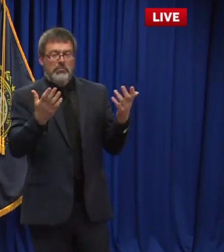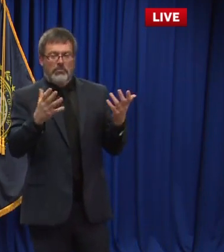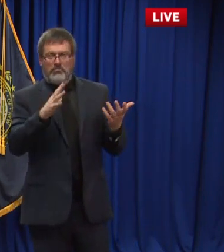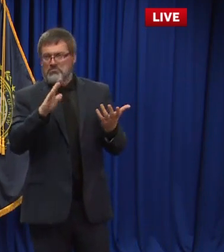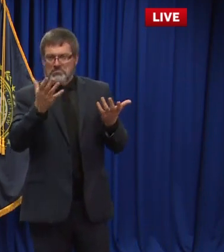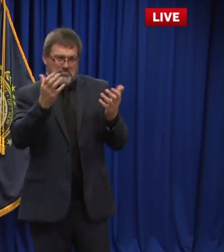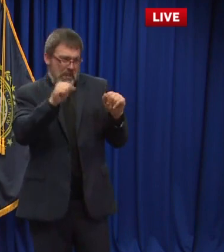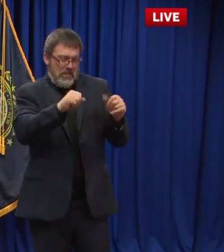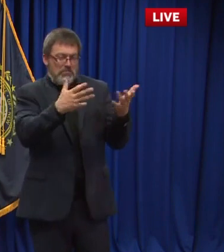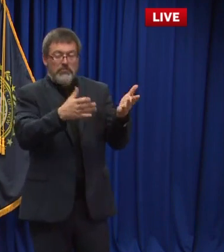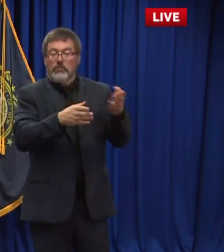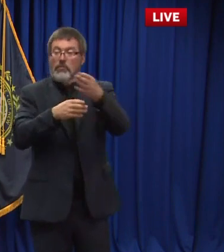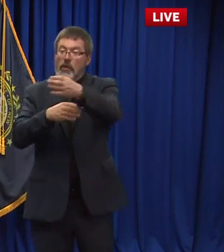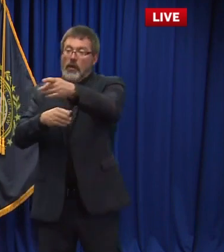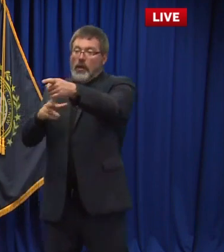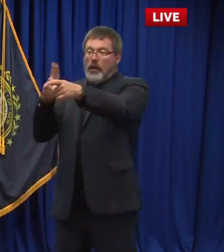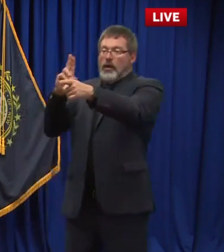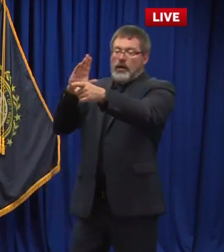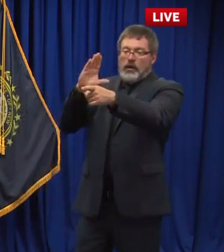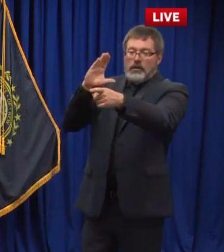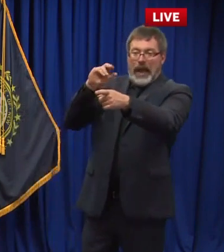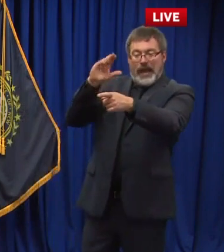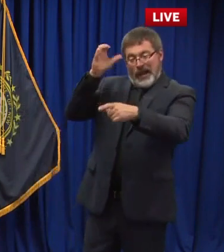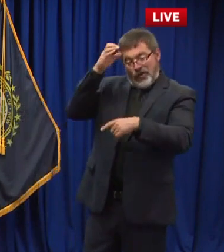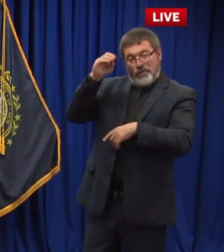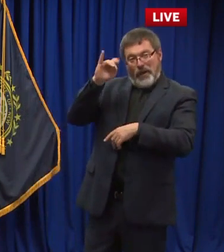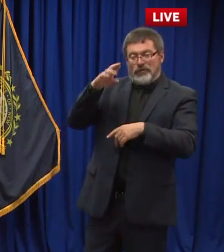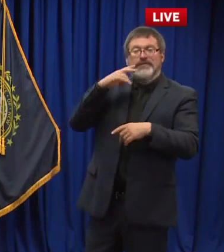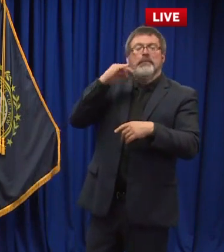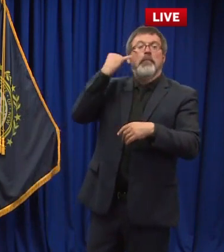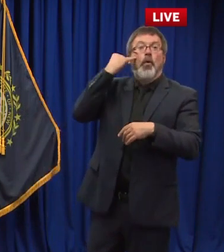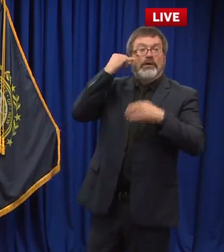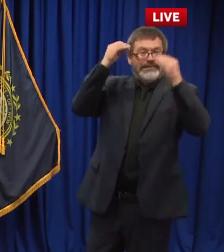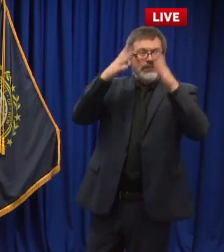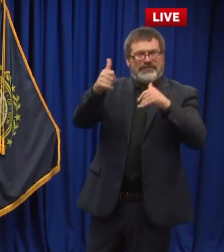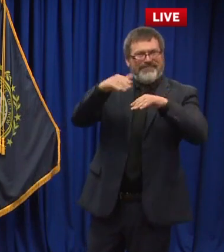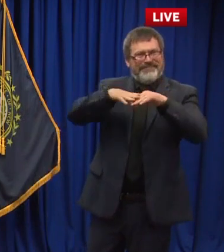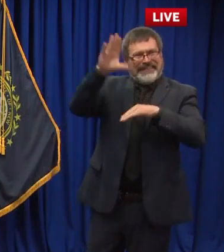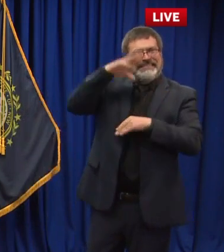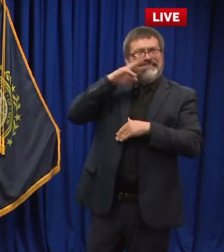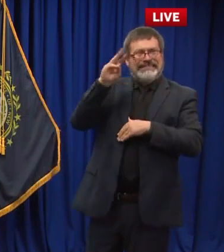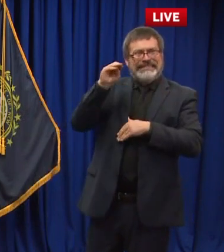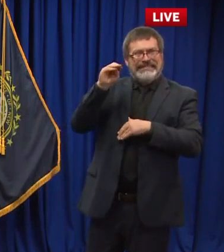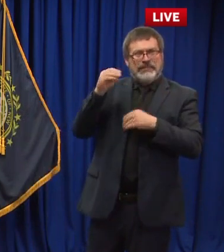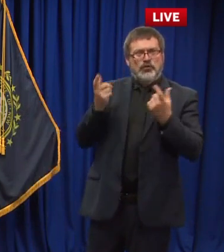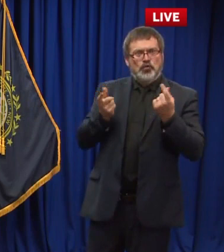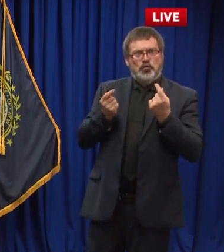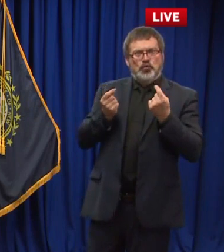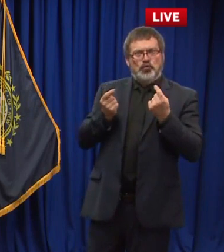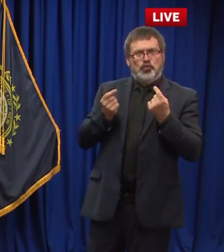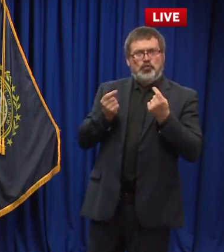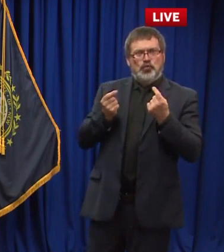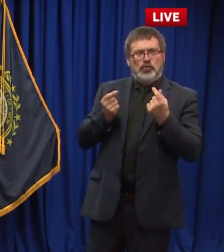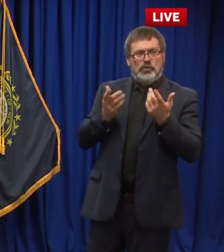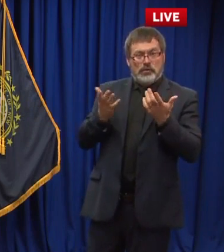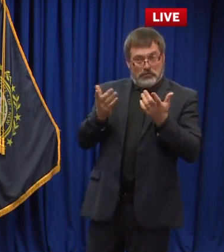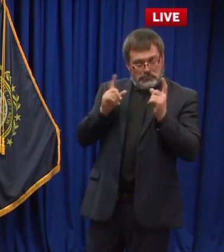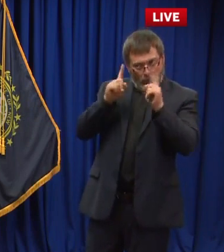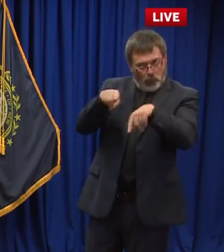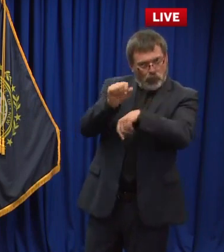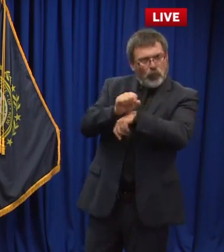WE HAVE THAT OTHERS ASK IF IT WOULD BE POSSIBLE AND IT’S DEFINITELY A POSSIBLE.